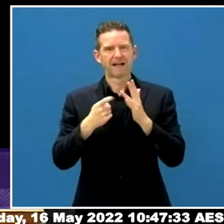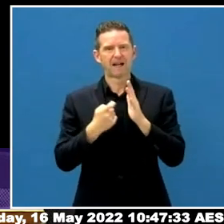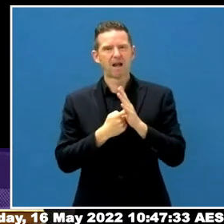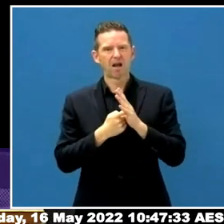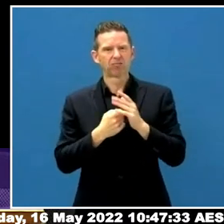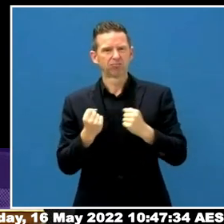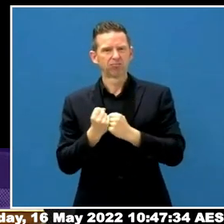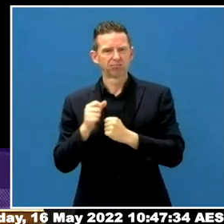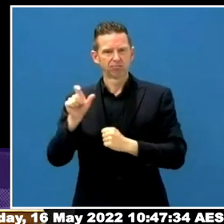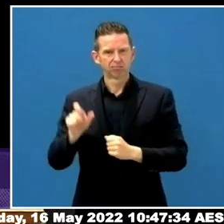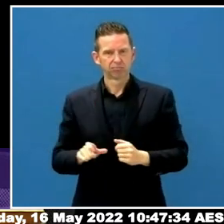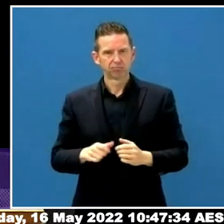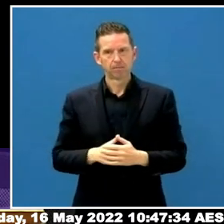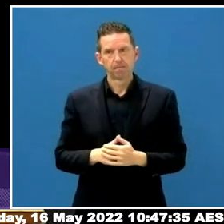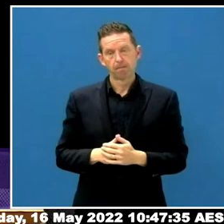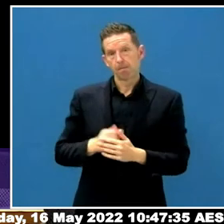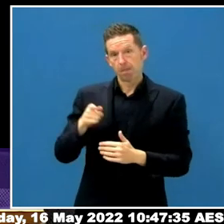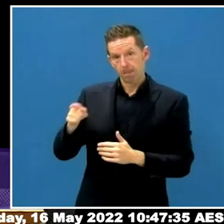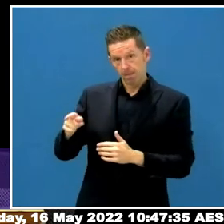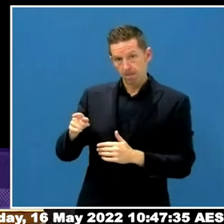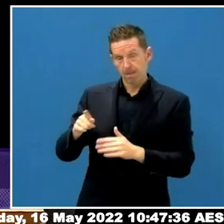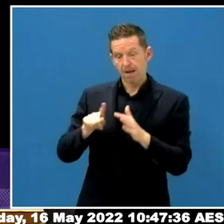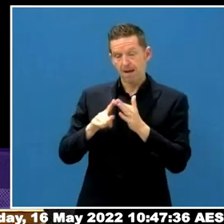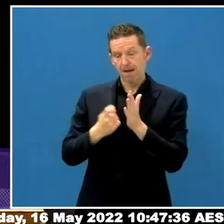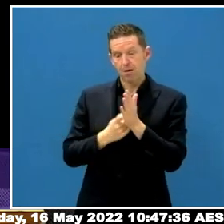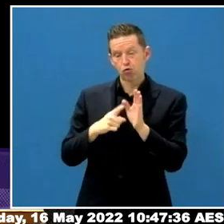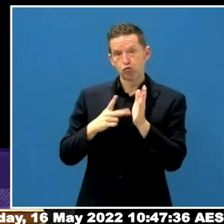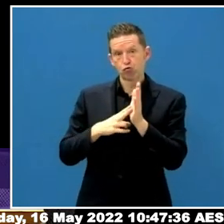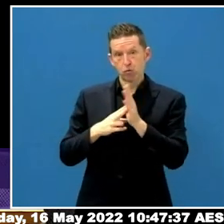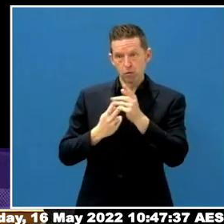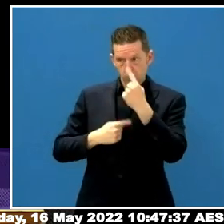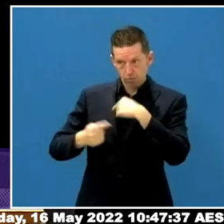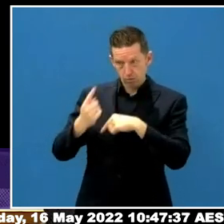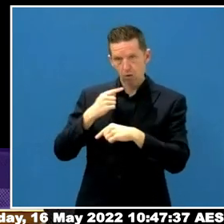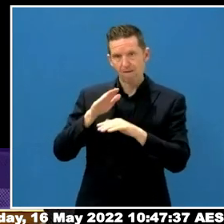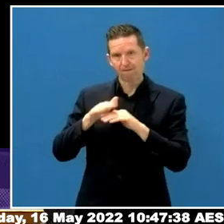Erynn will describe the Mount Druitt day program operated while she worked there and